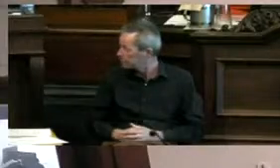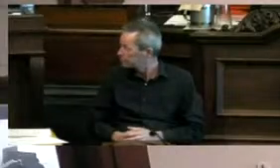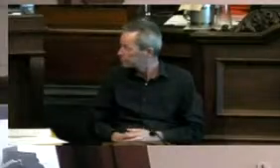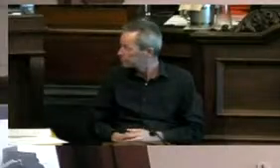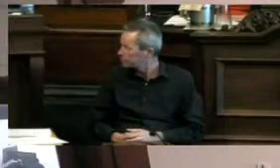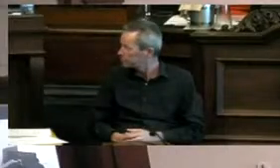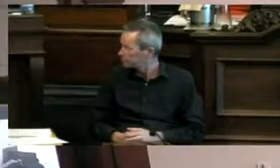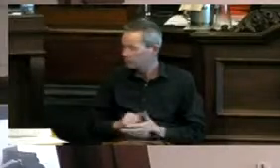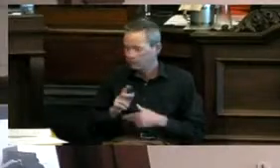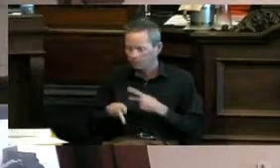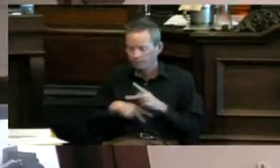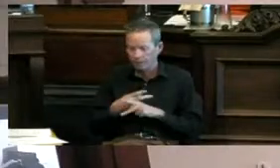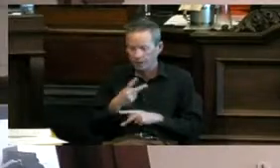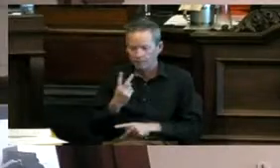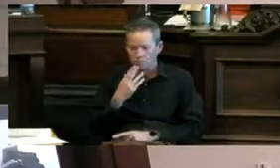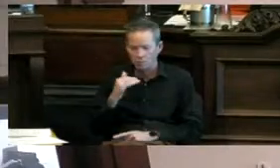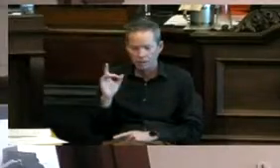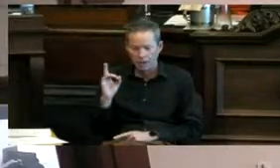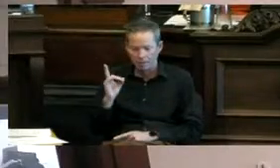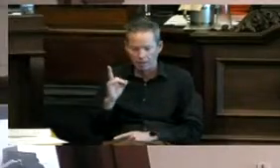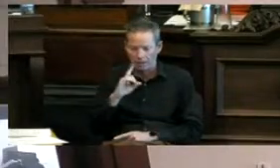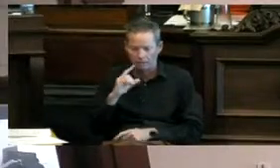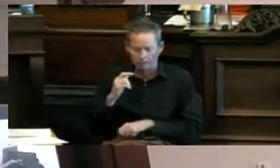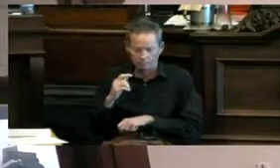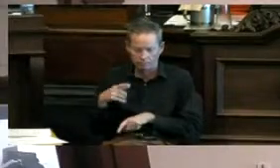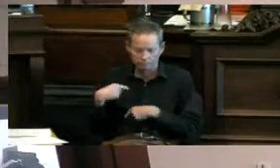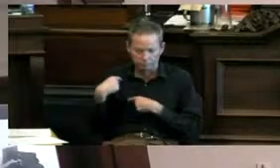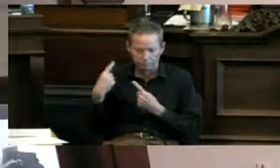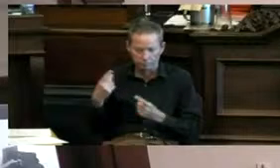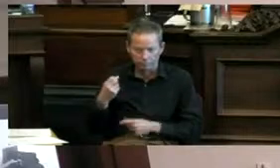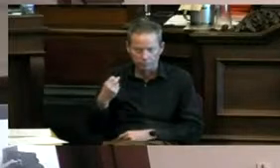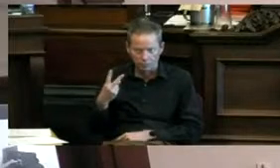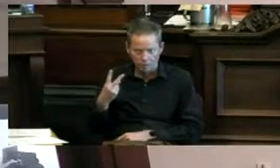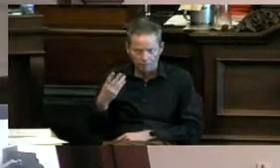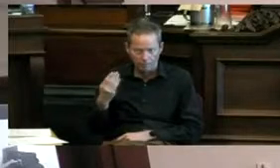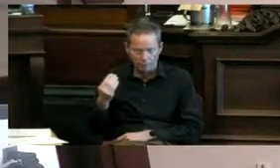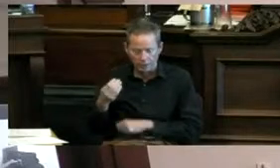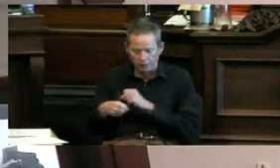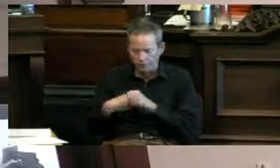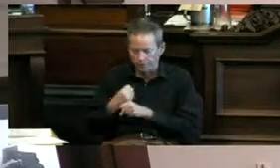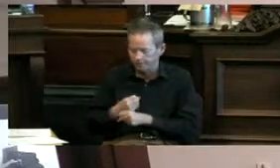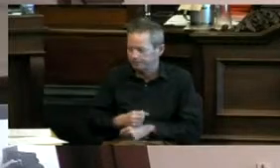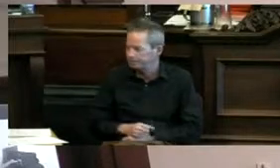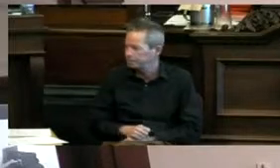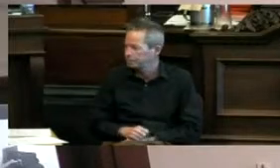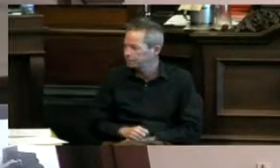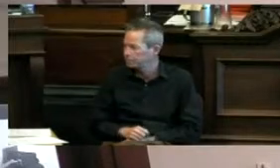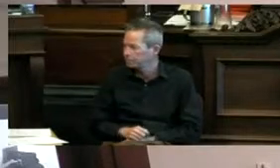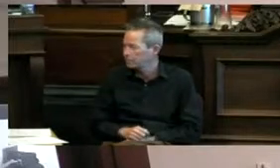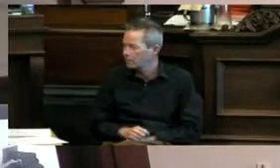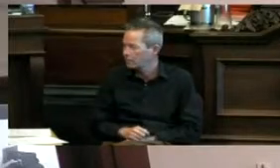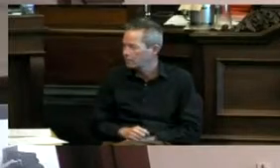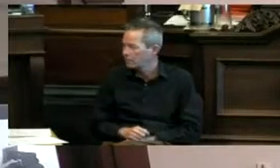questions. So first, a little disclosure. I am a type two